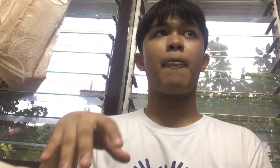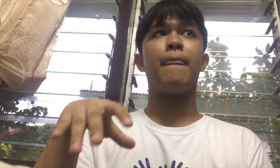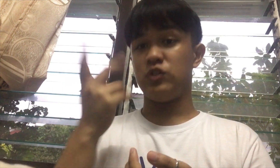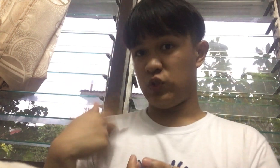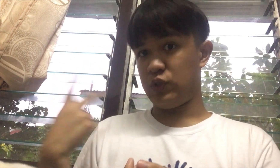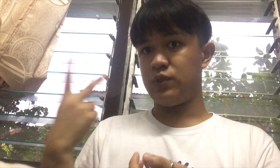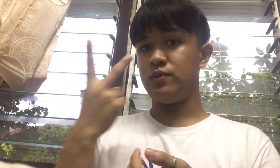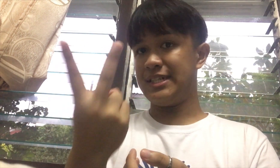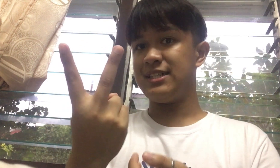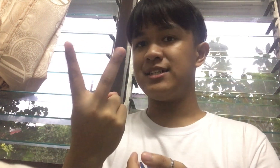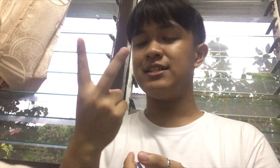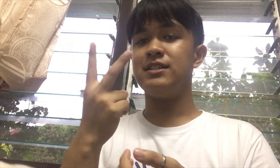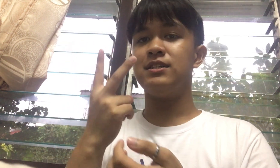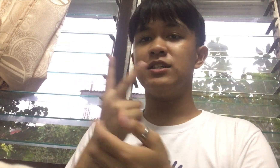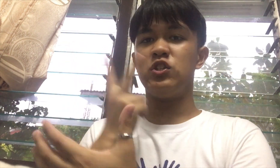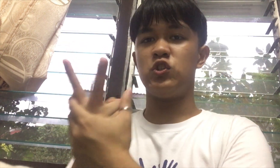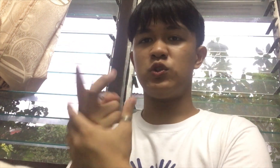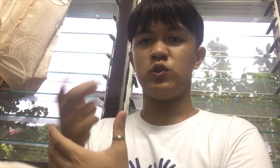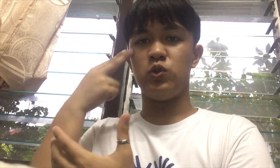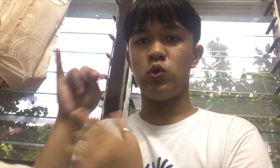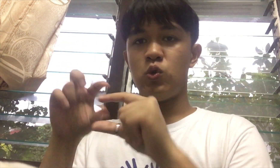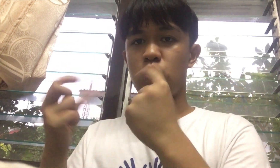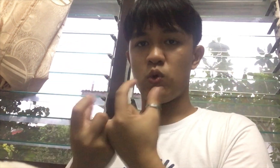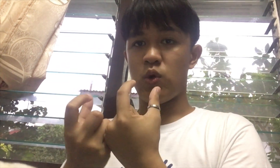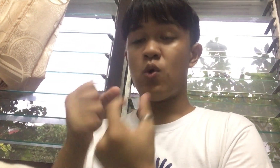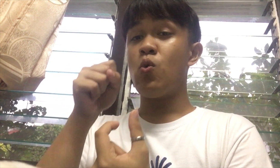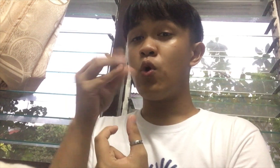Two of us participated into hearing group